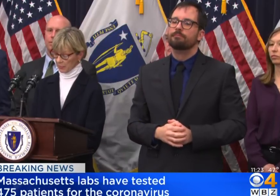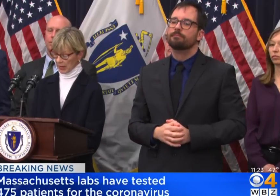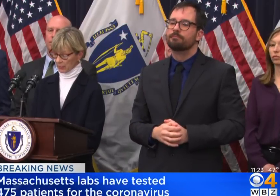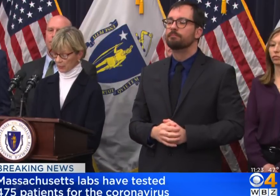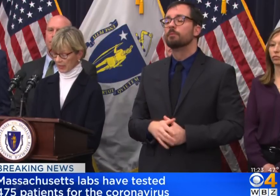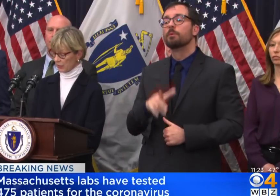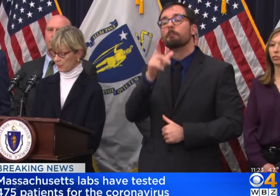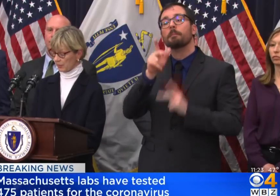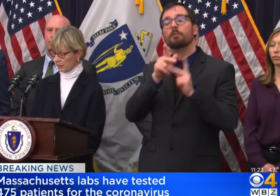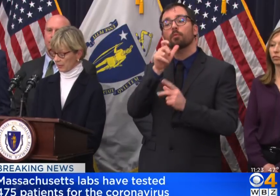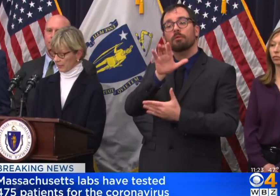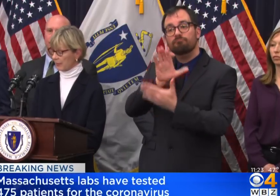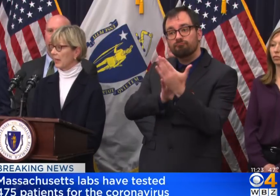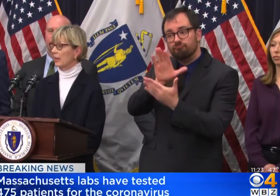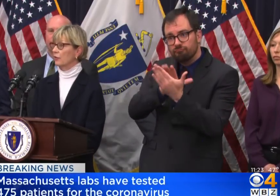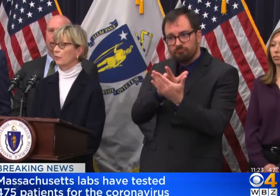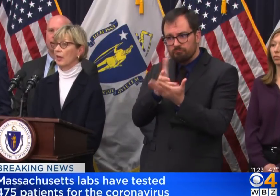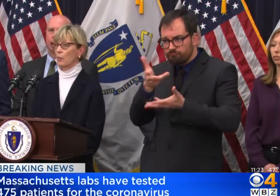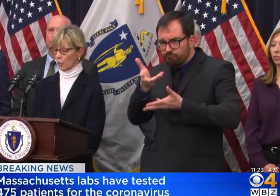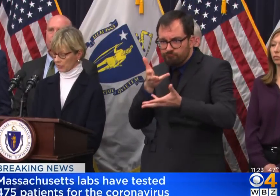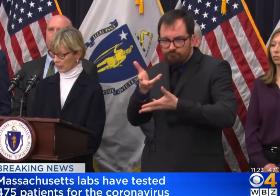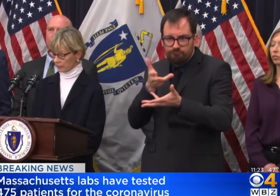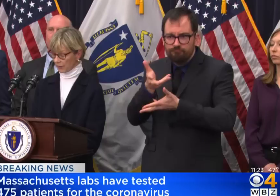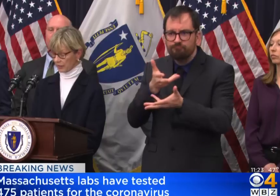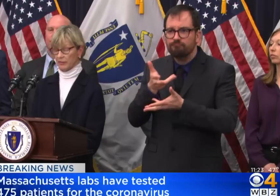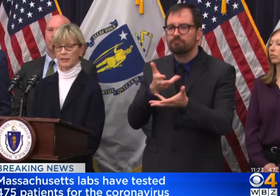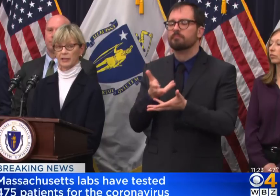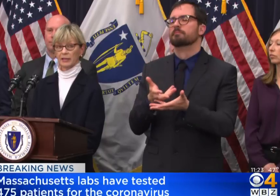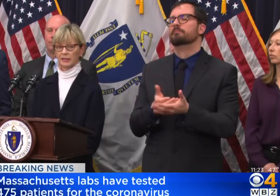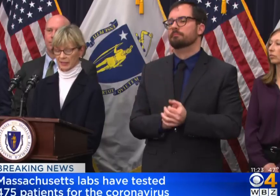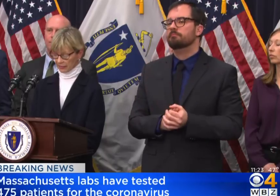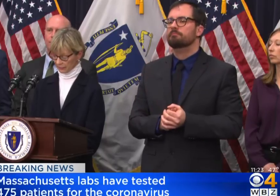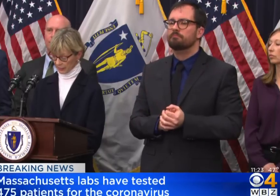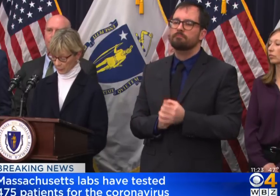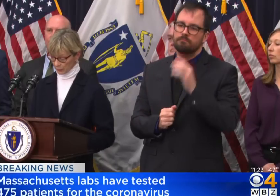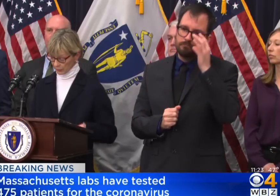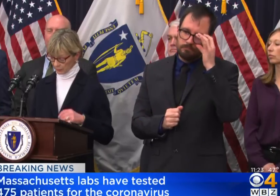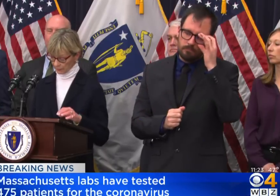CARE REQUIREMENTS AND DIRECTED PROVIDERS WHO HAVE FACE TO FACE ACTIVITIES SUCH AS ASSESSMENT OF